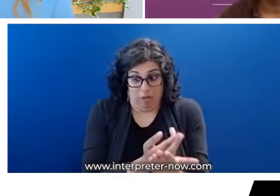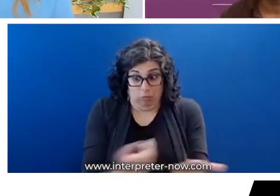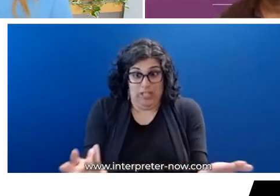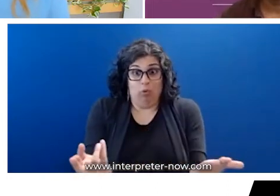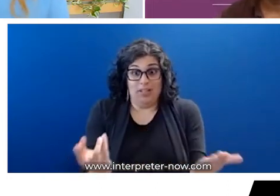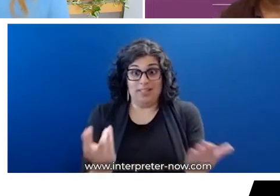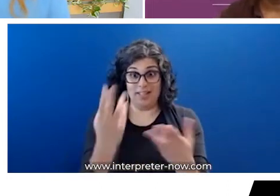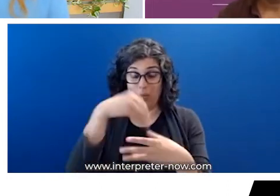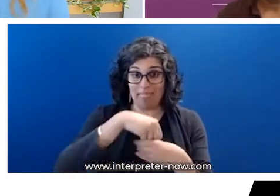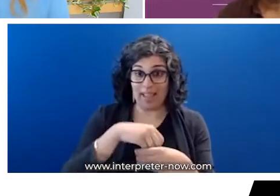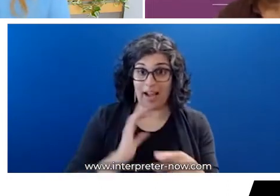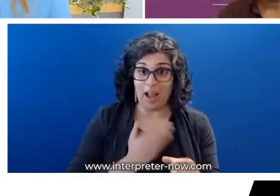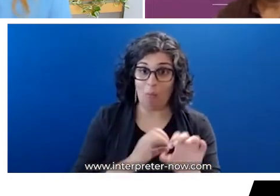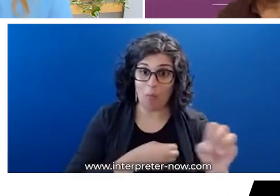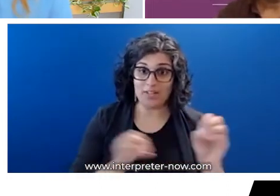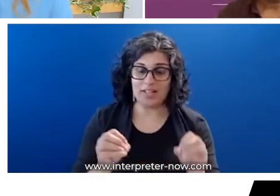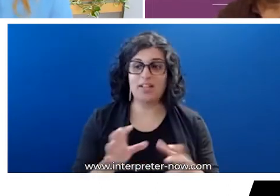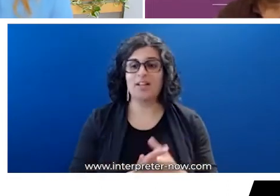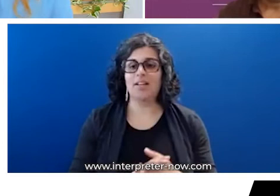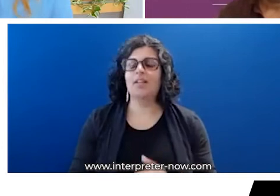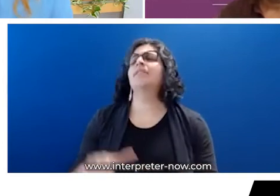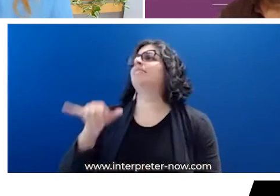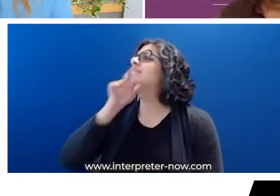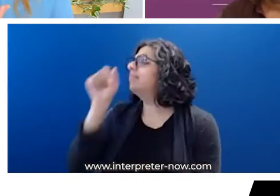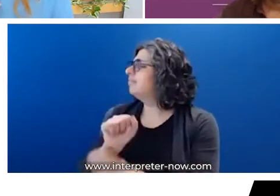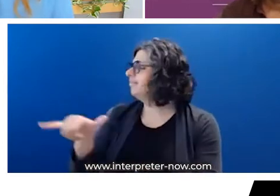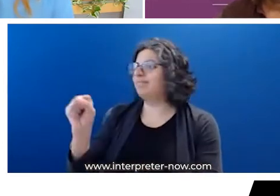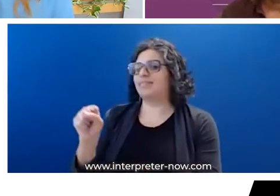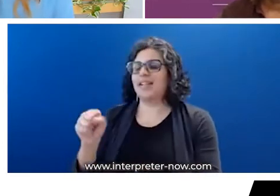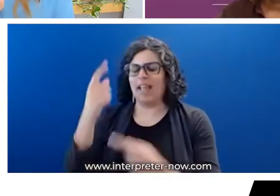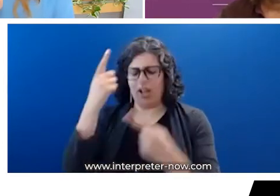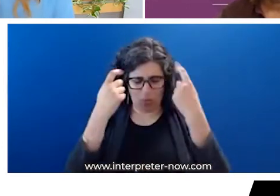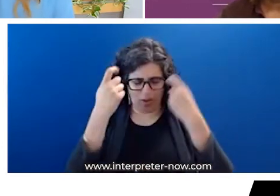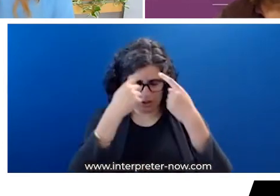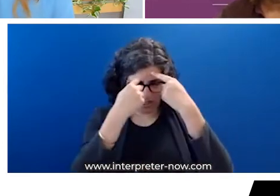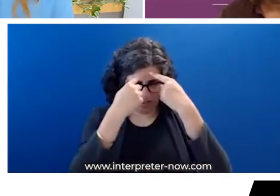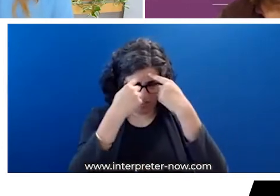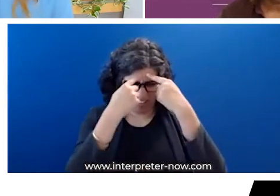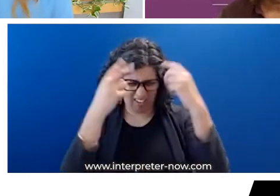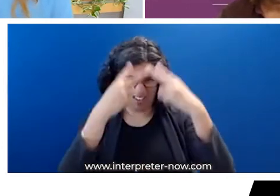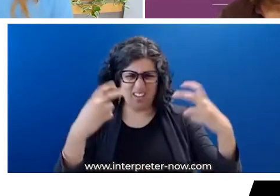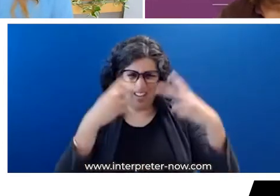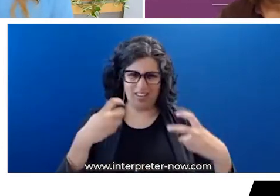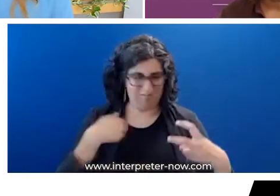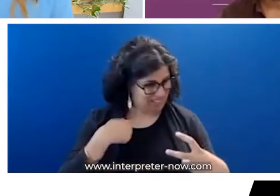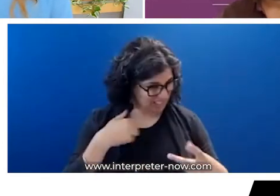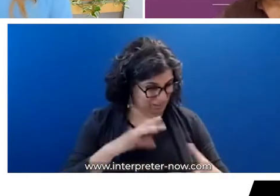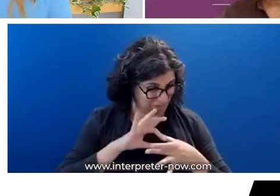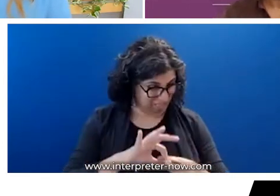Yeah, absolutely. Good questioning of whether or not you belong, that feeling of exclusion, and all of that takes brain space too.